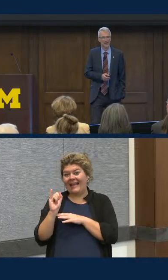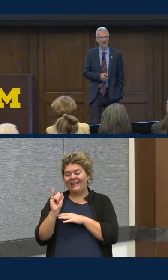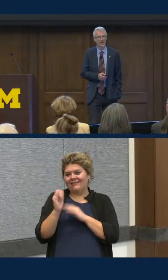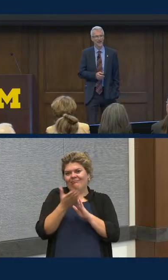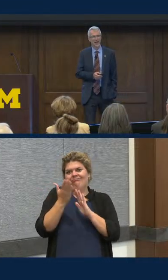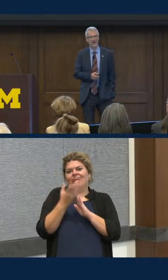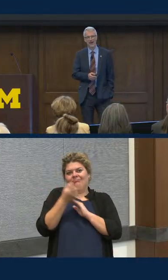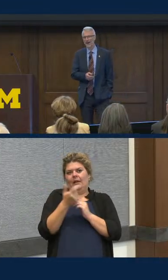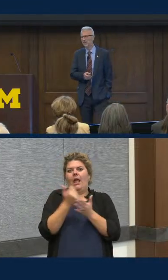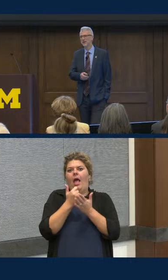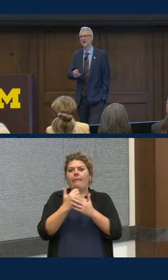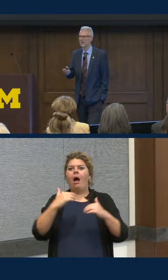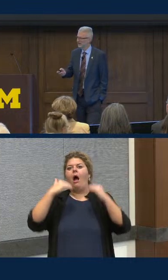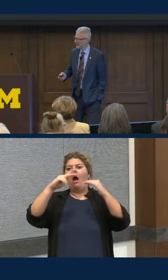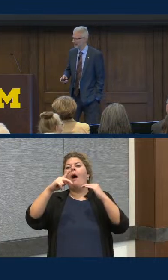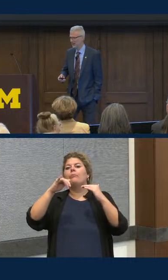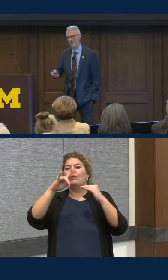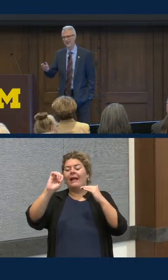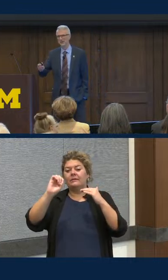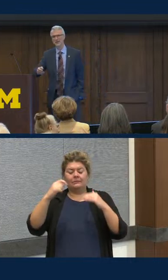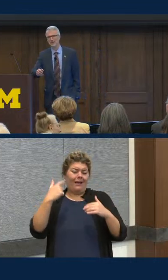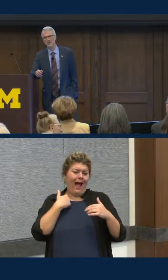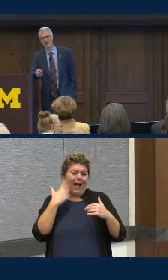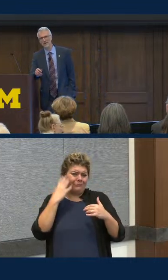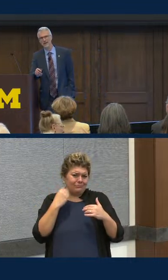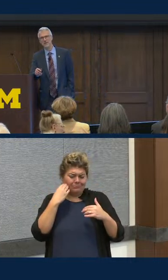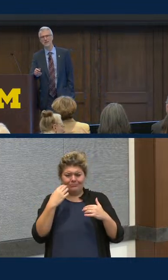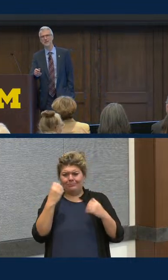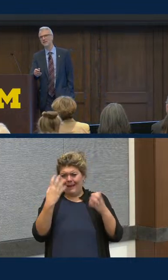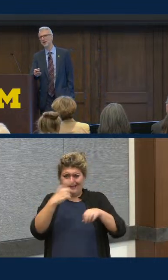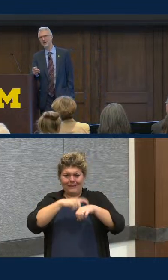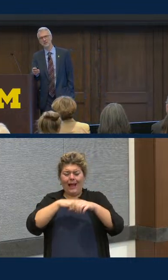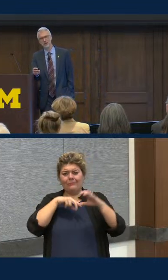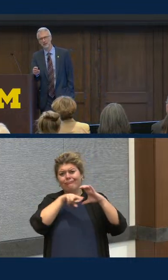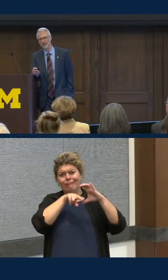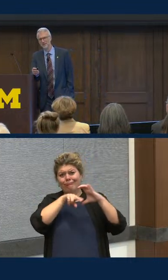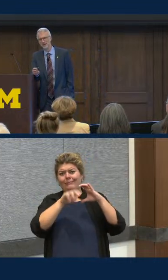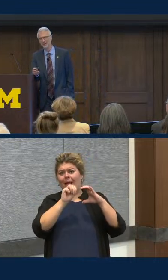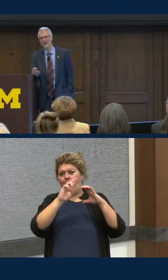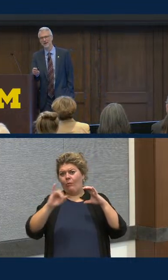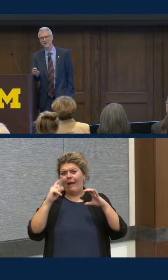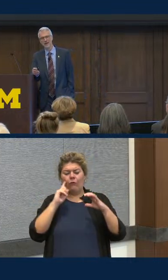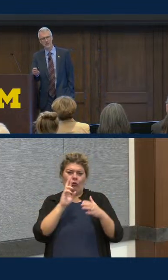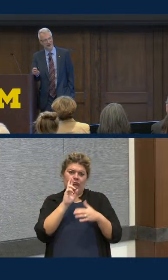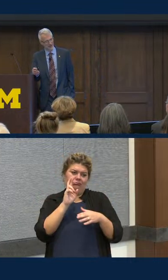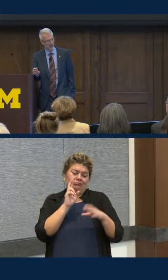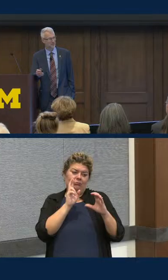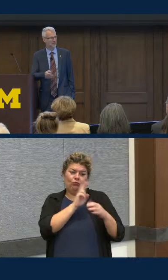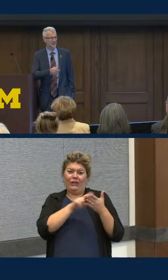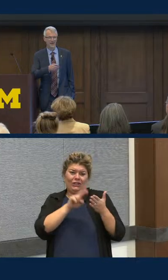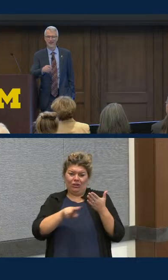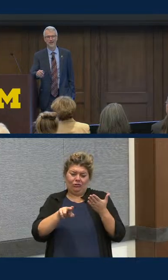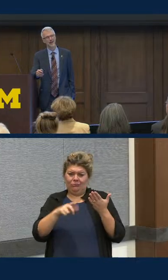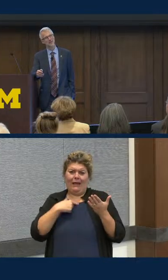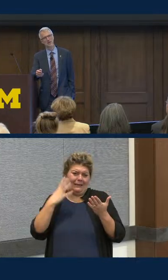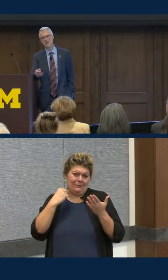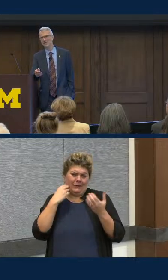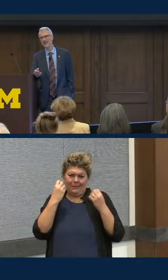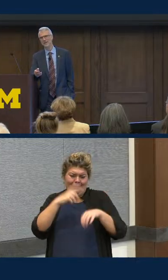I've been in the MRI scanner because we do it for research and I'm comfortable laying on an